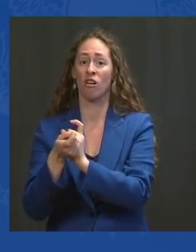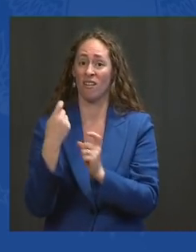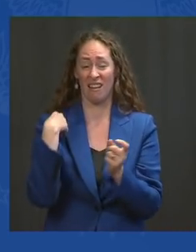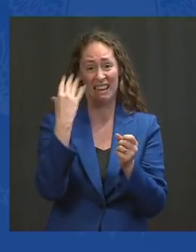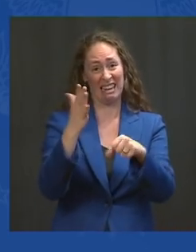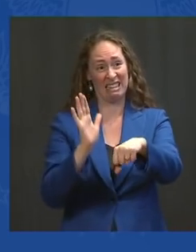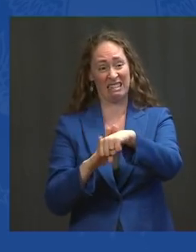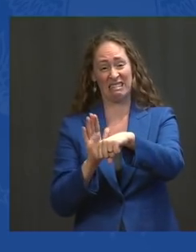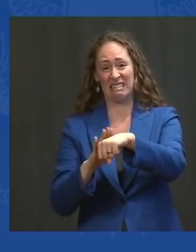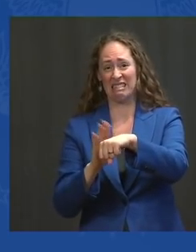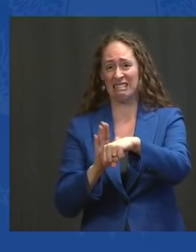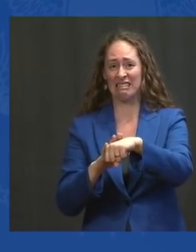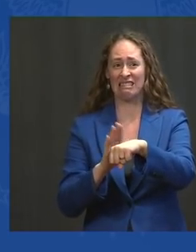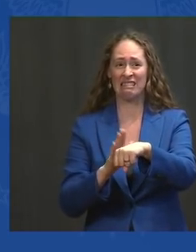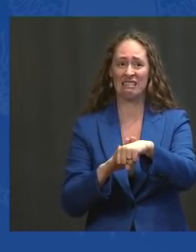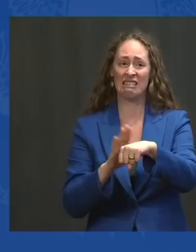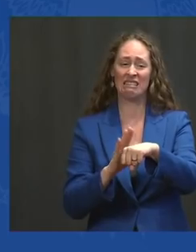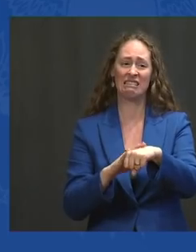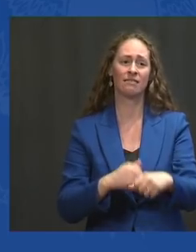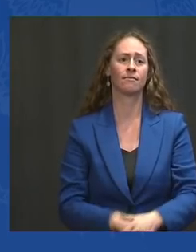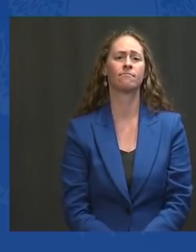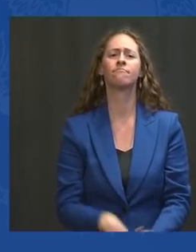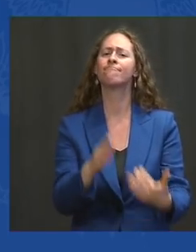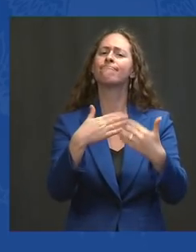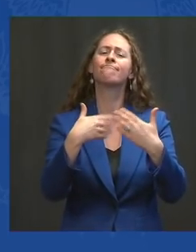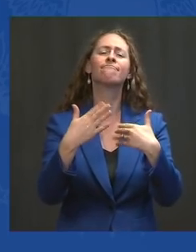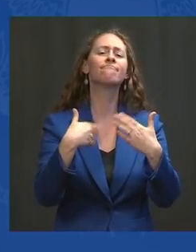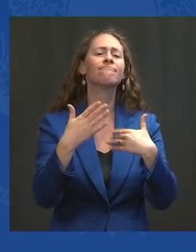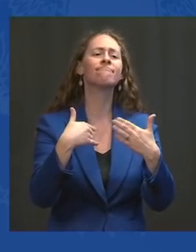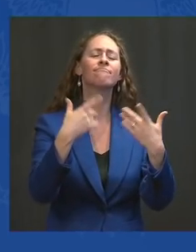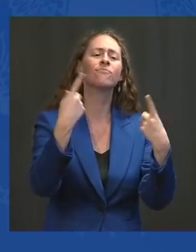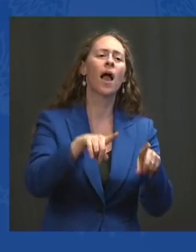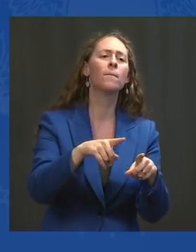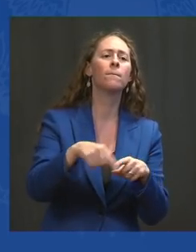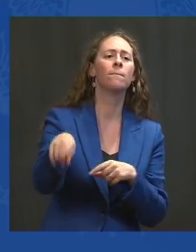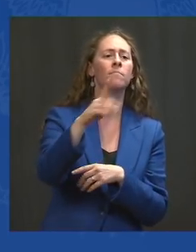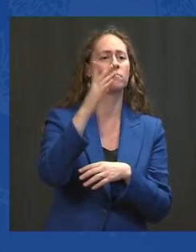As I've said time and again: No matter what, you can never stop the American people from voting.